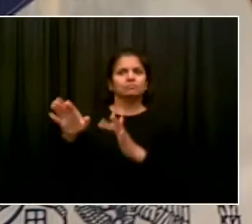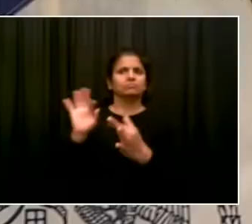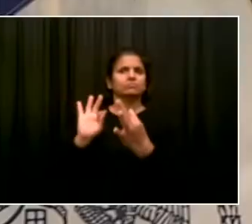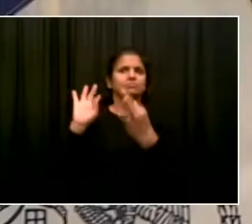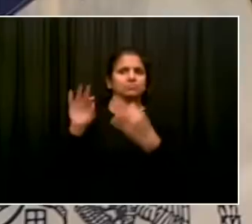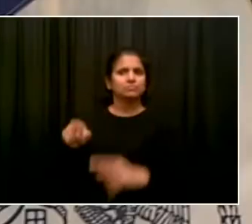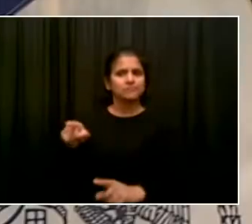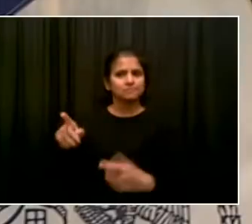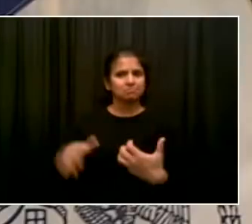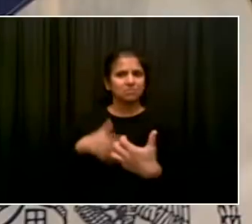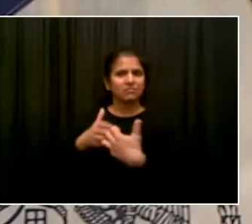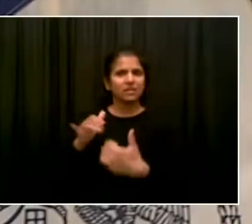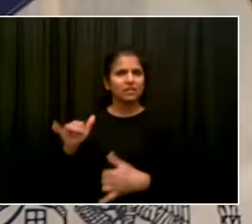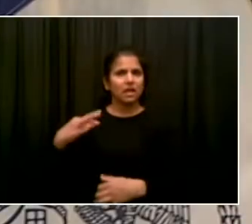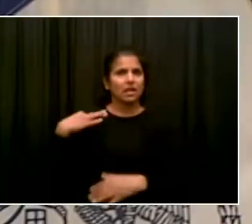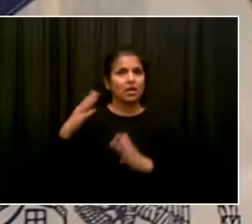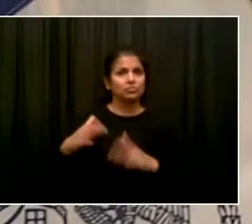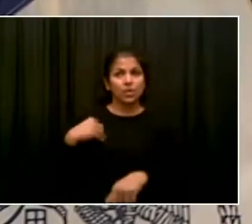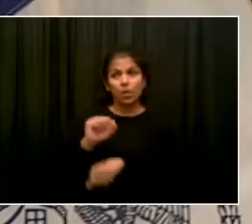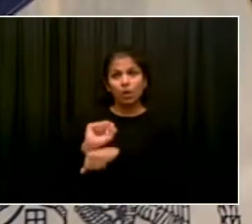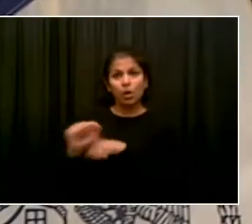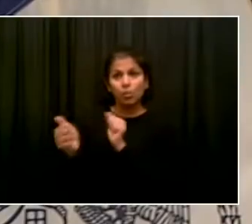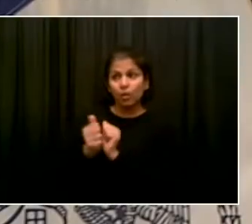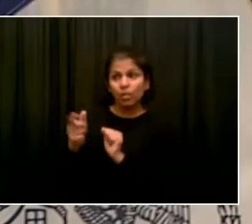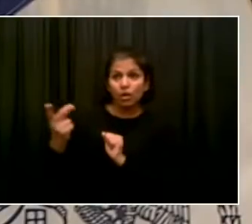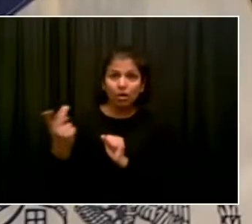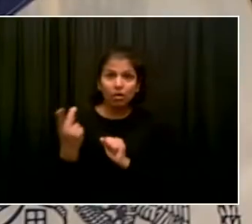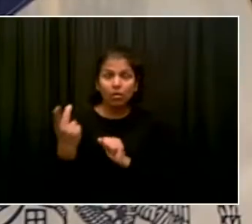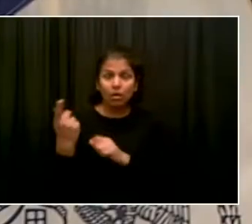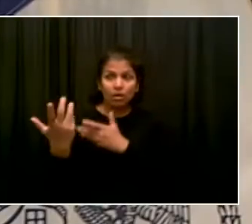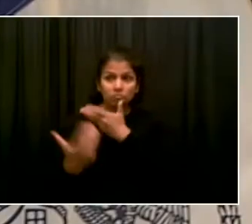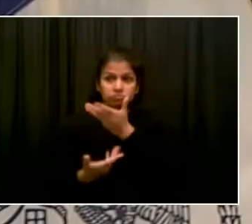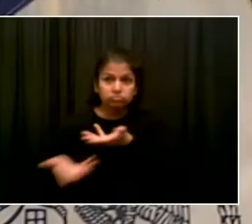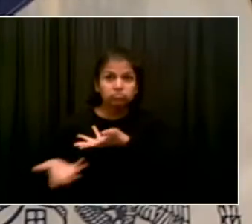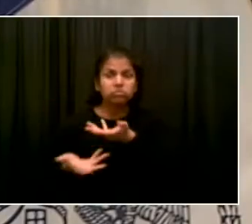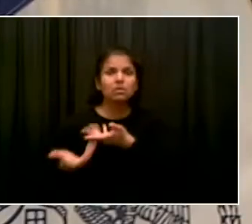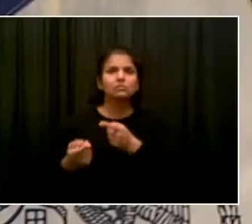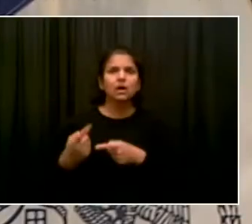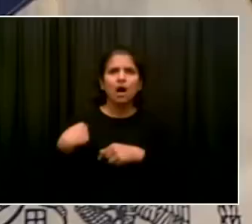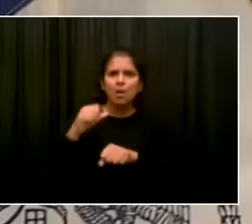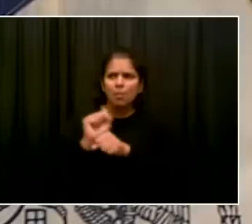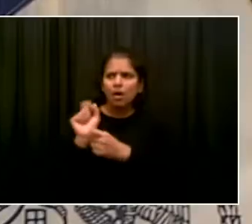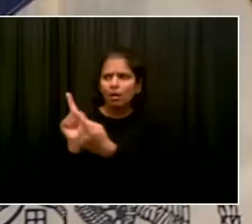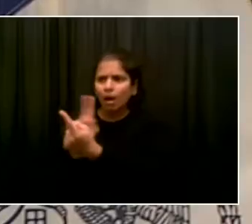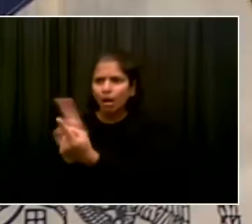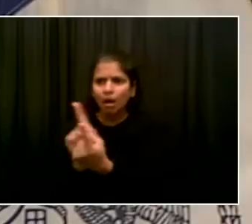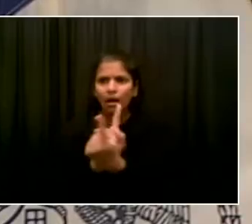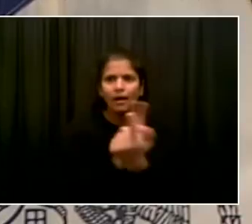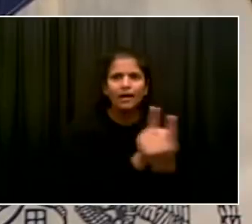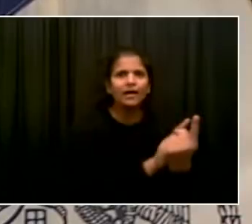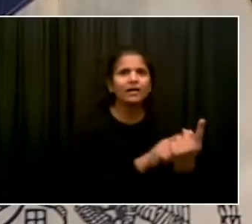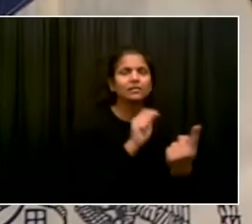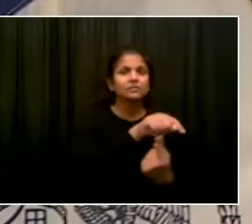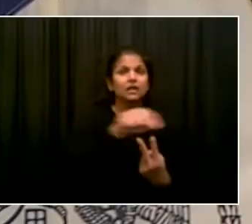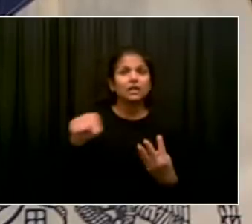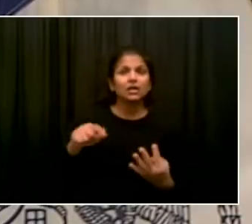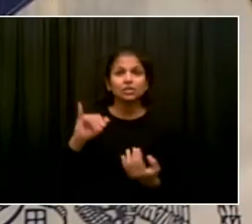THAT UWOLD BE PERFECT FOR THAT MR. AND NO QUESTION BILL WITH THE RIGHT CHOICE. DOING THEW ORK WITH BILL, I GOT TO KNOW IMJMY